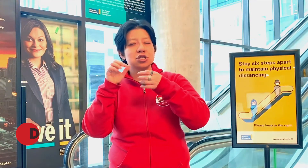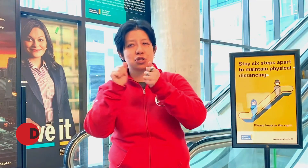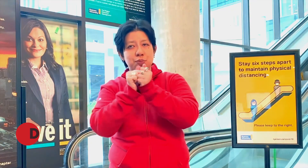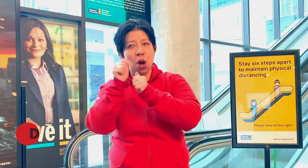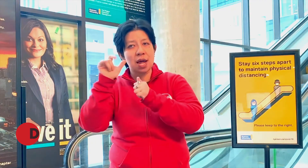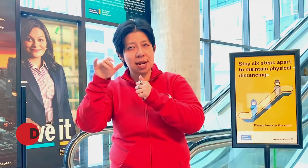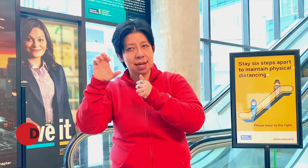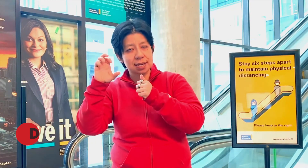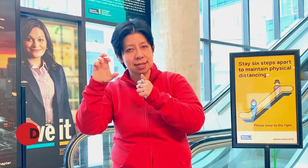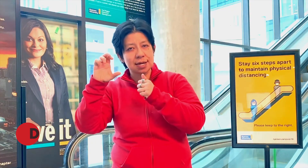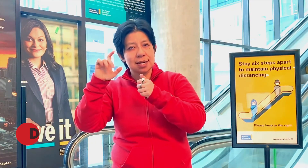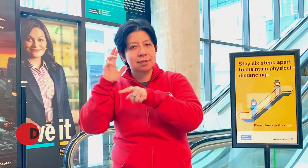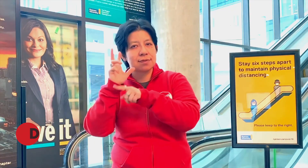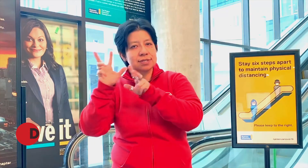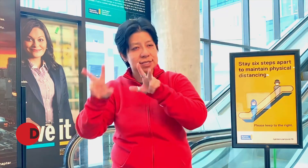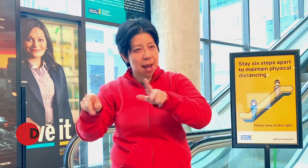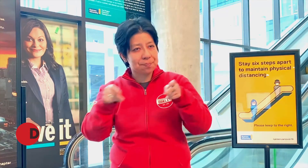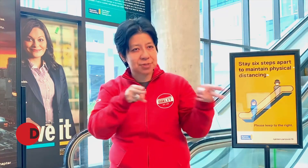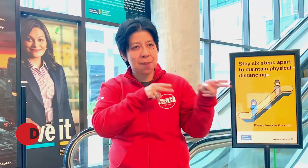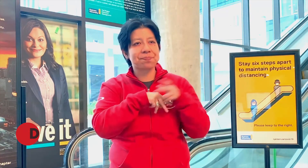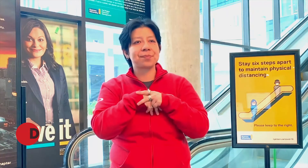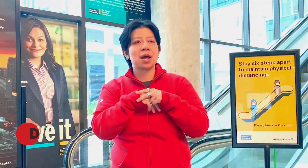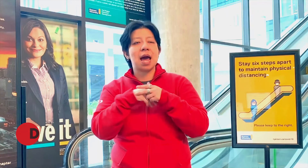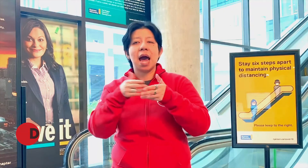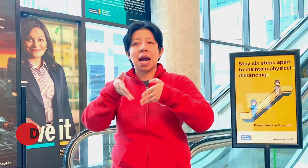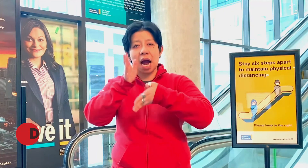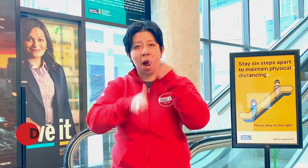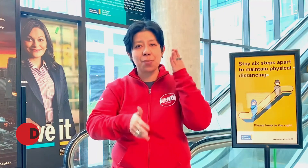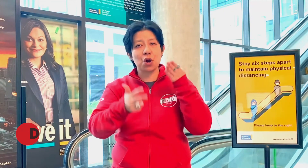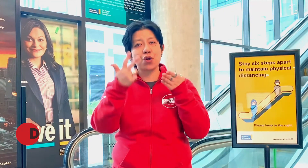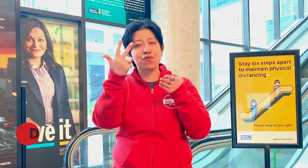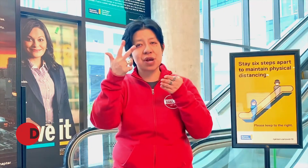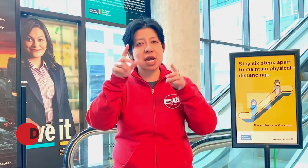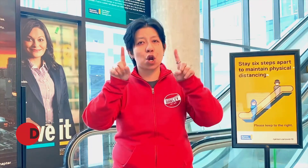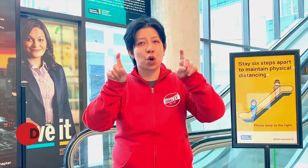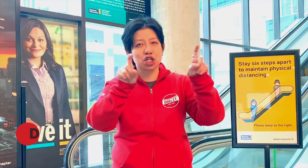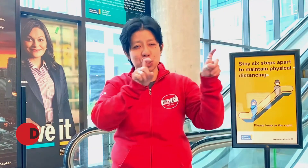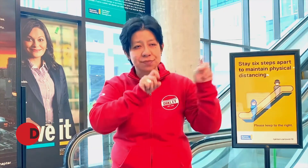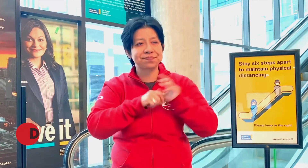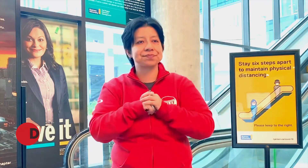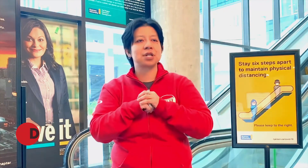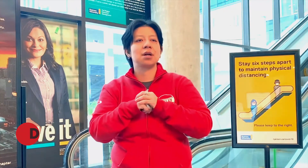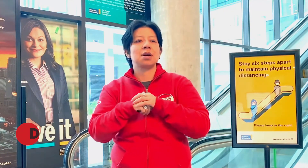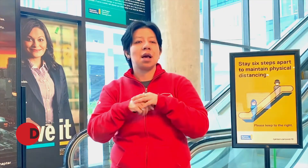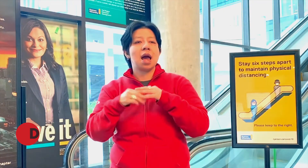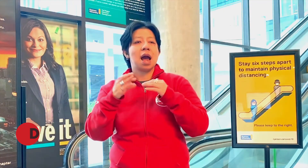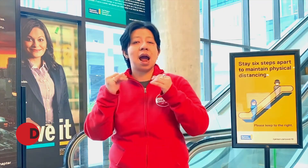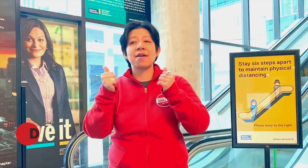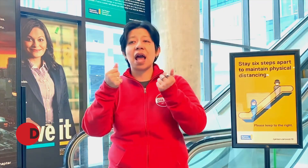complete 3 questionnaires, and finally have a conversation